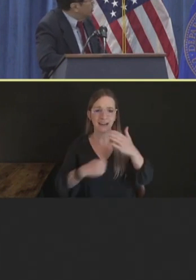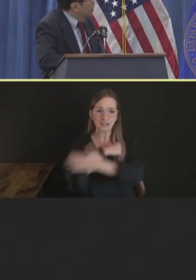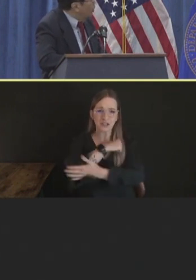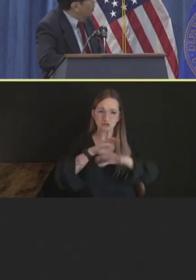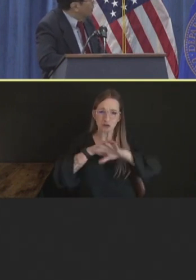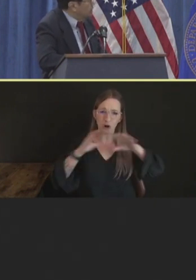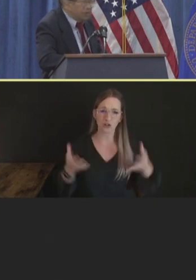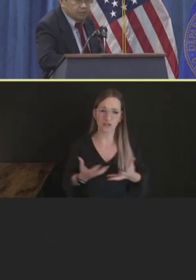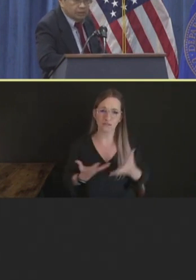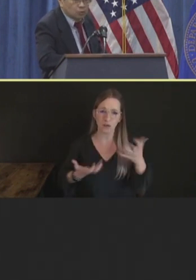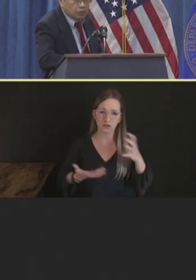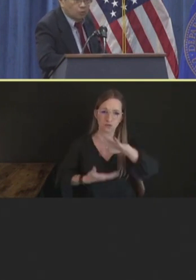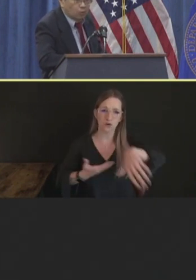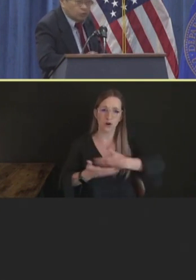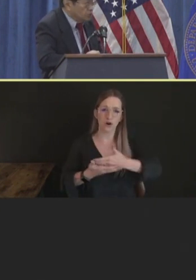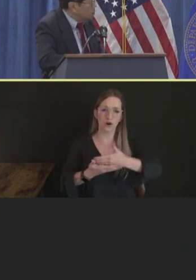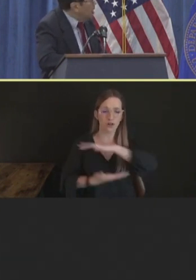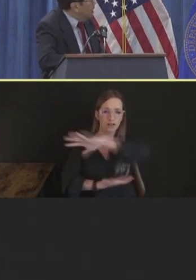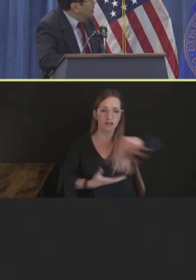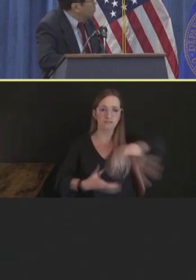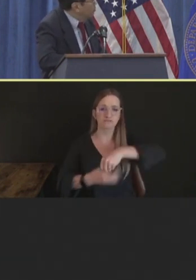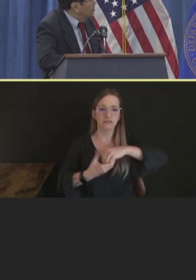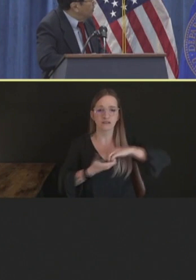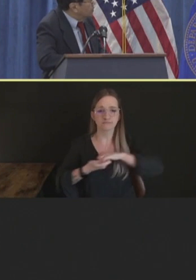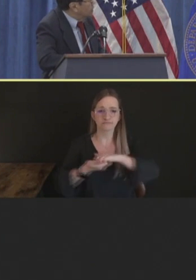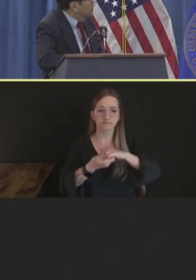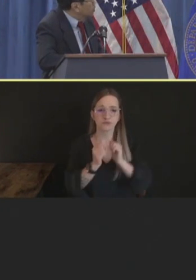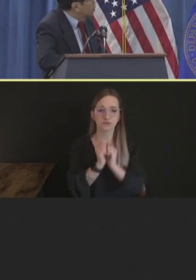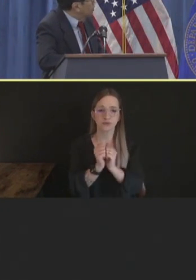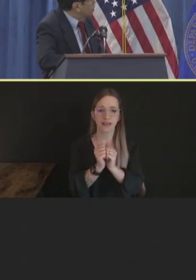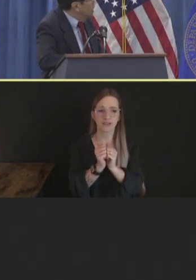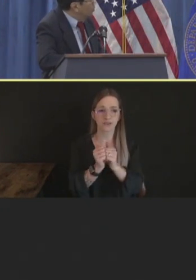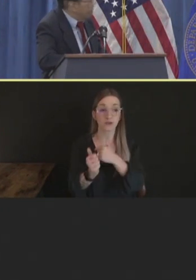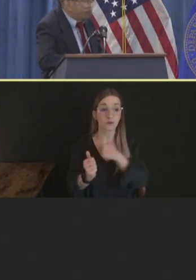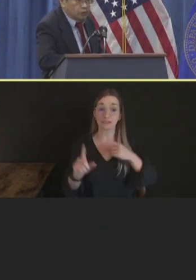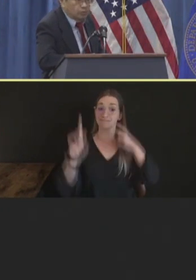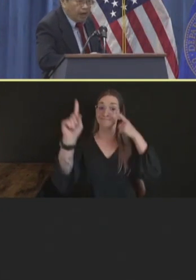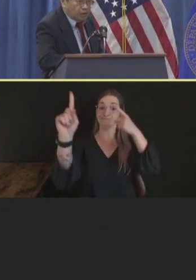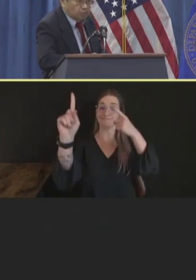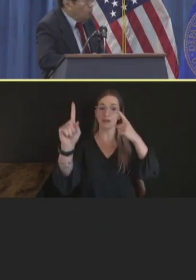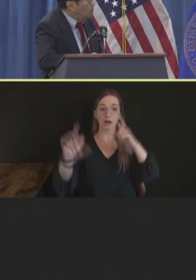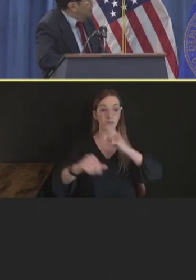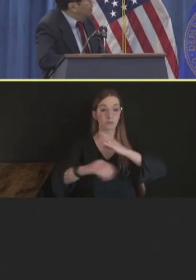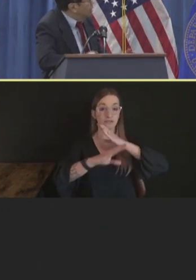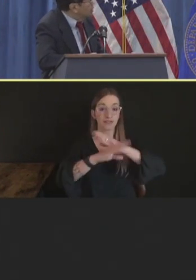And the goal at the end is we wish to prevent vaccine injuries whenever possible, not just